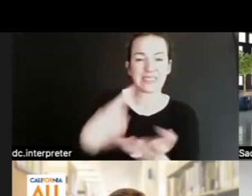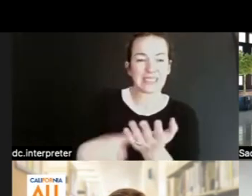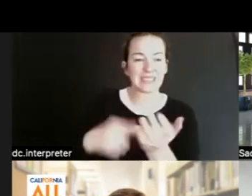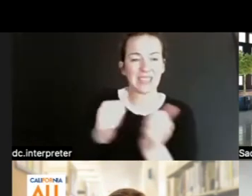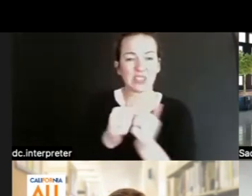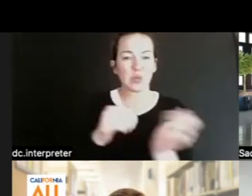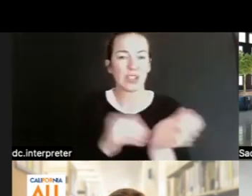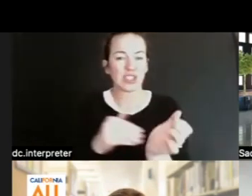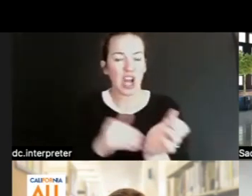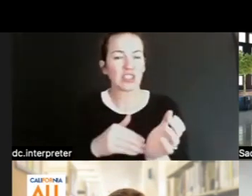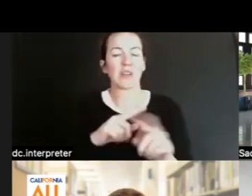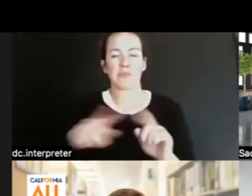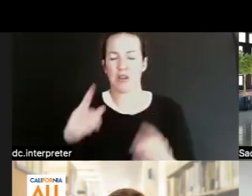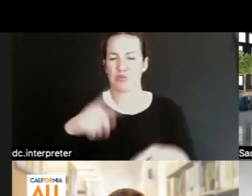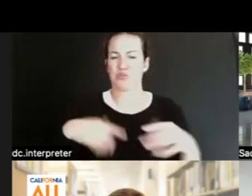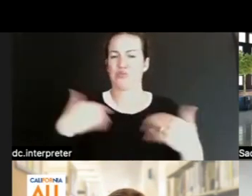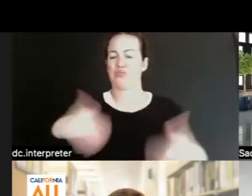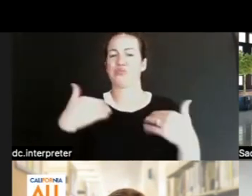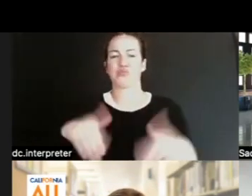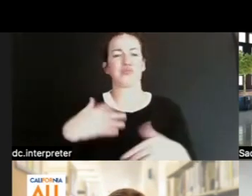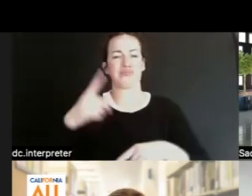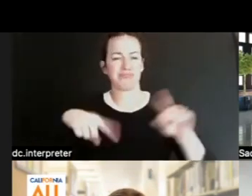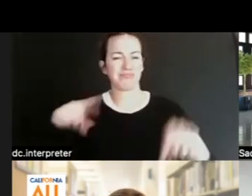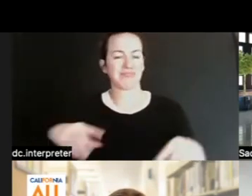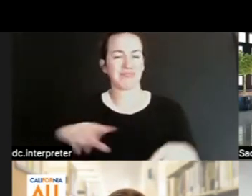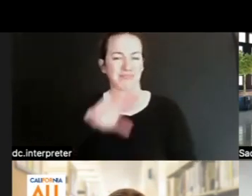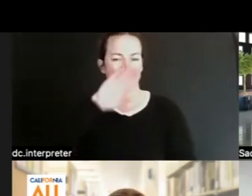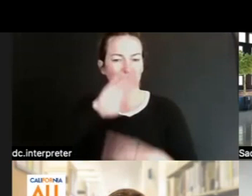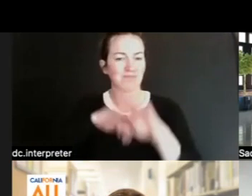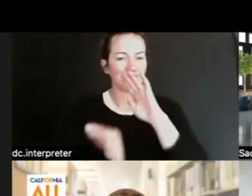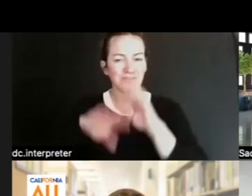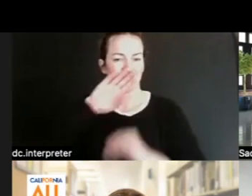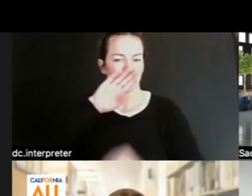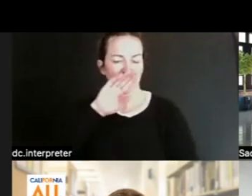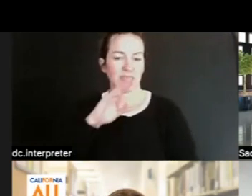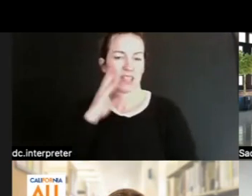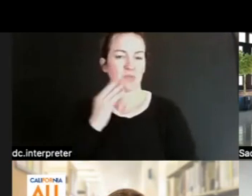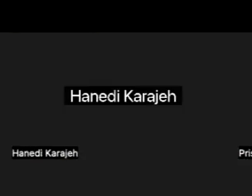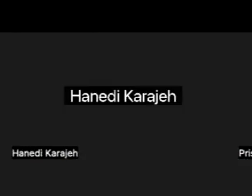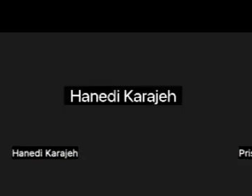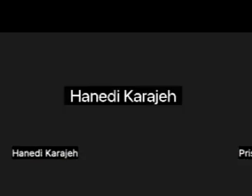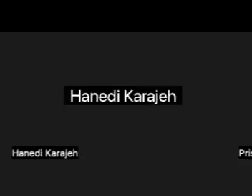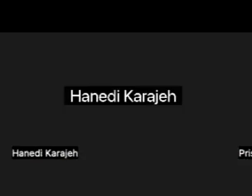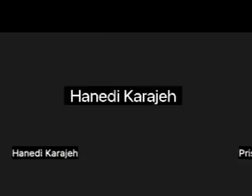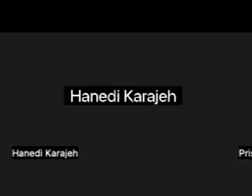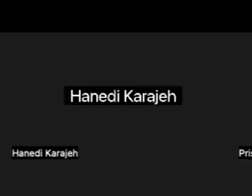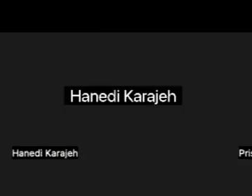our families were experiencing. And now that we have been able to accumulate these stories, it was